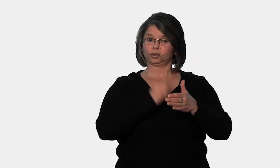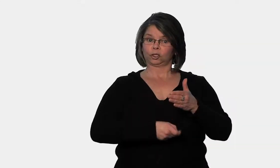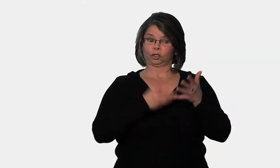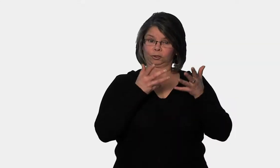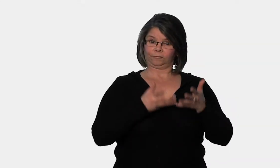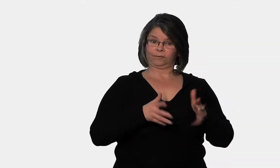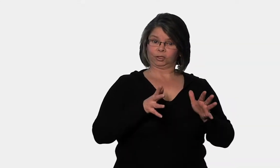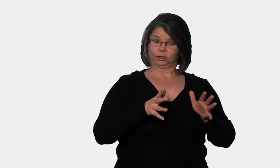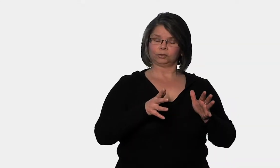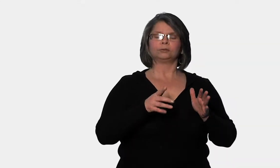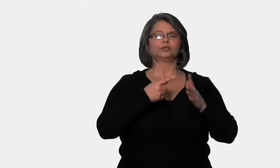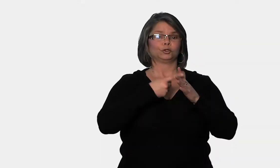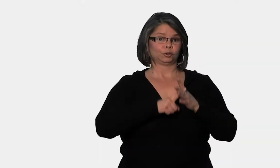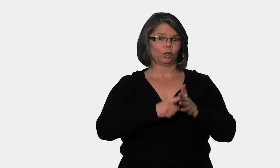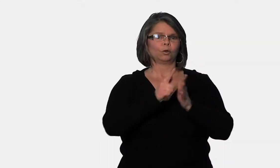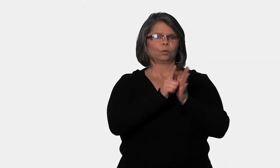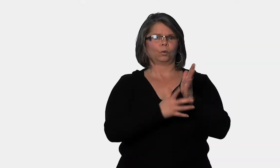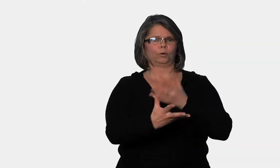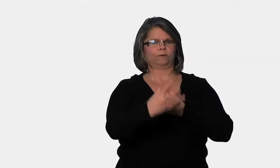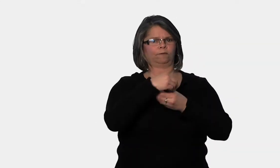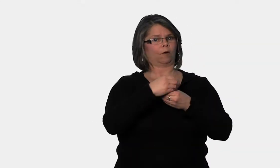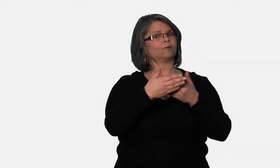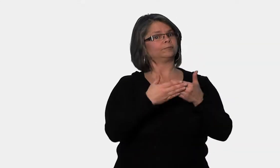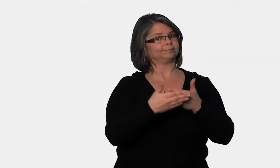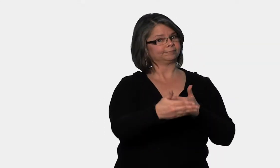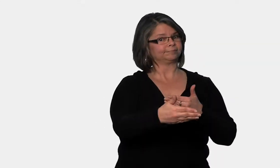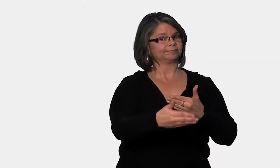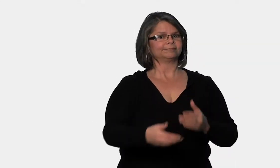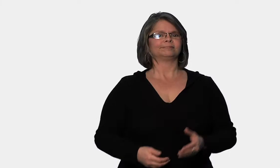After a charge is laid, lawyers get involved.